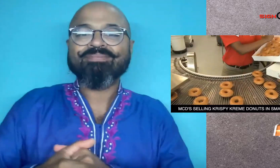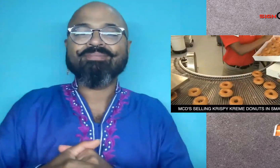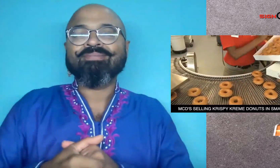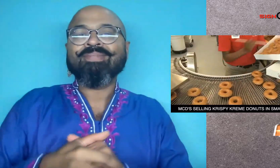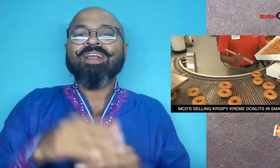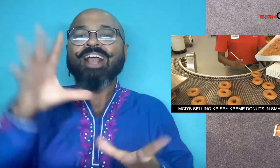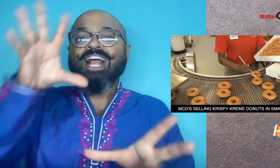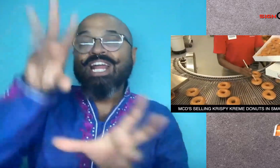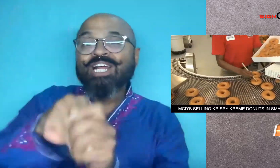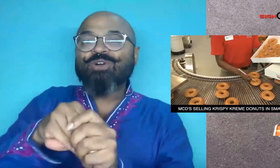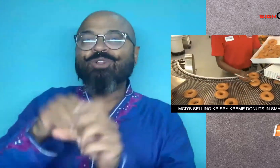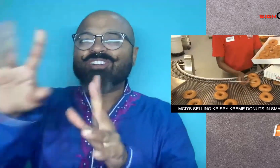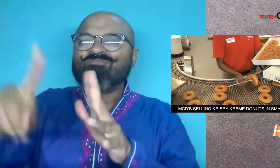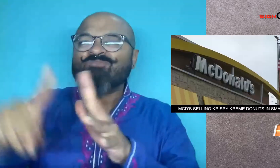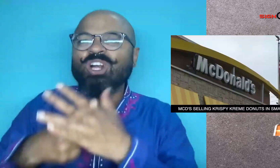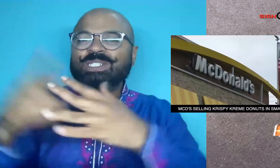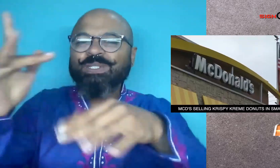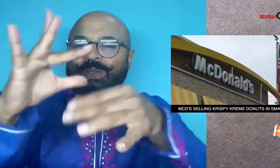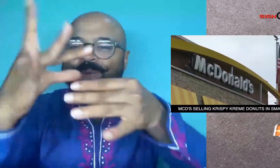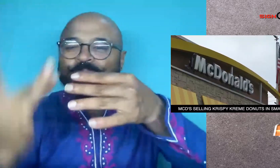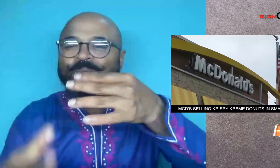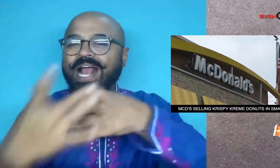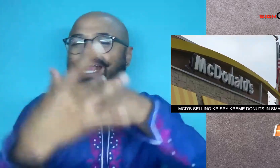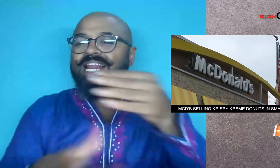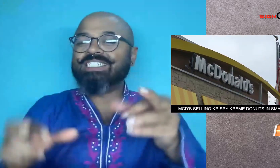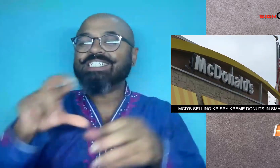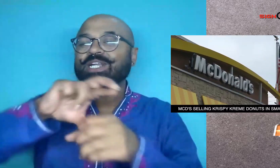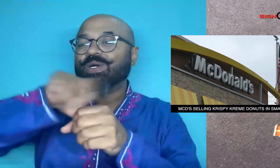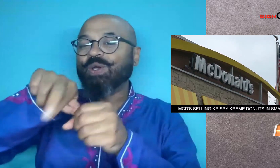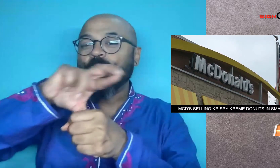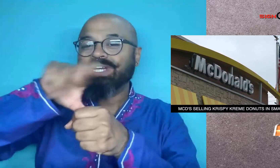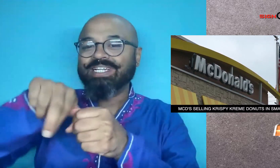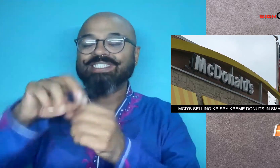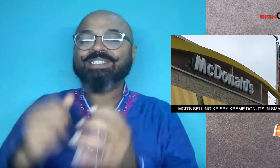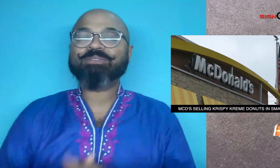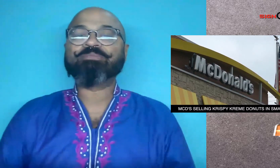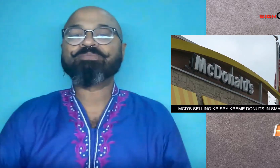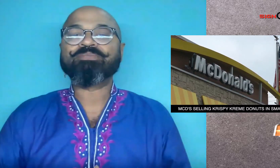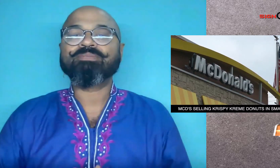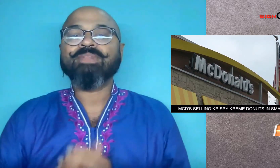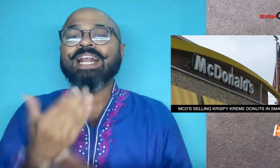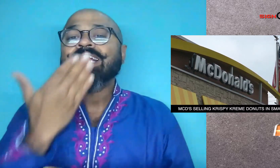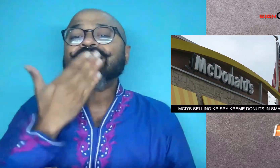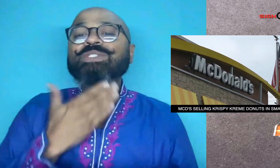restaurants will carry three of Krispy Kreme's most popular pastries including its original